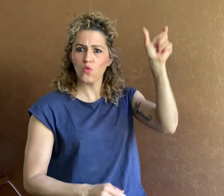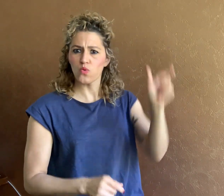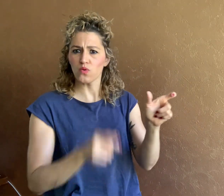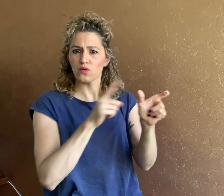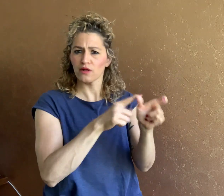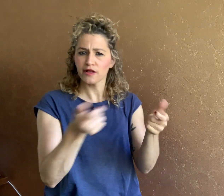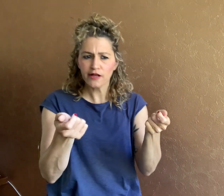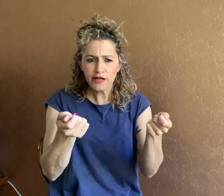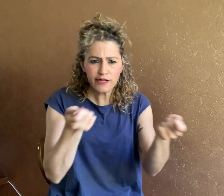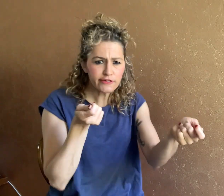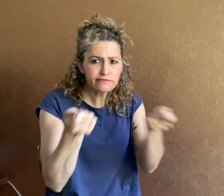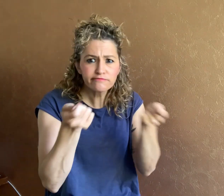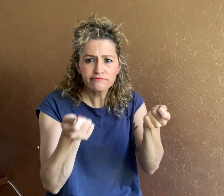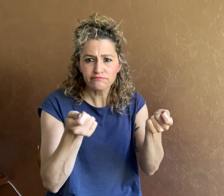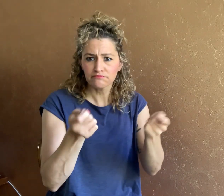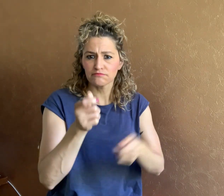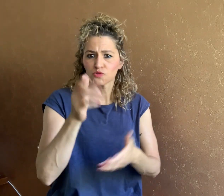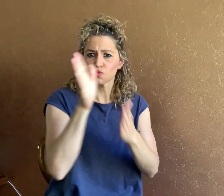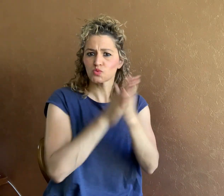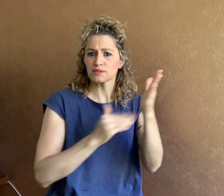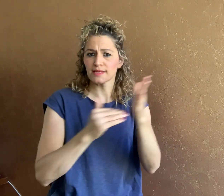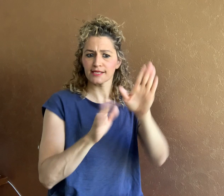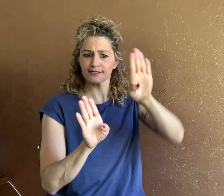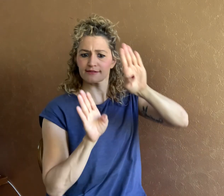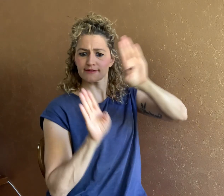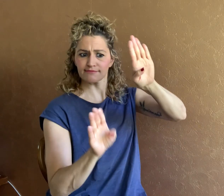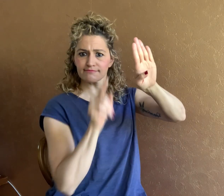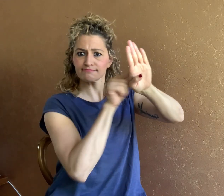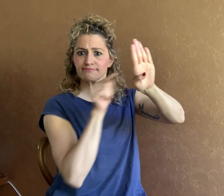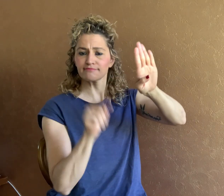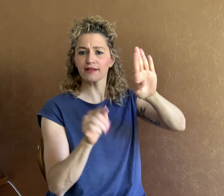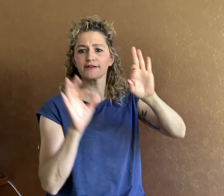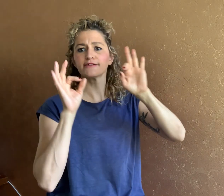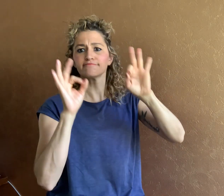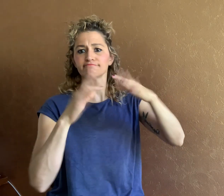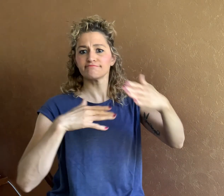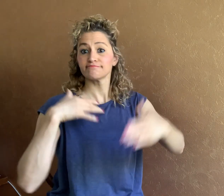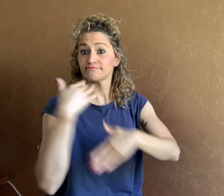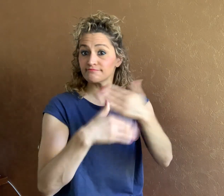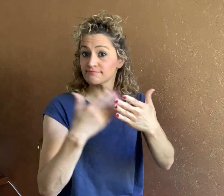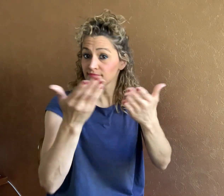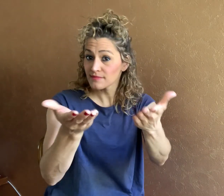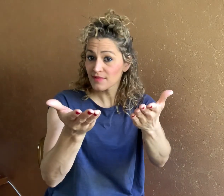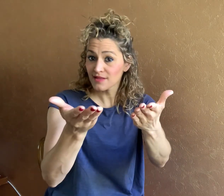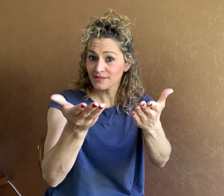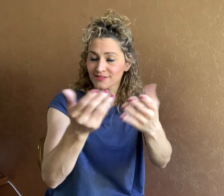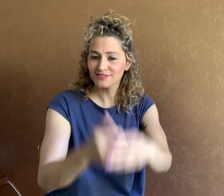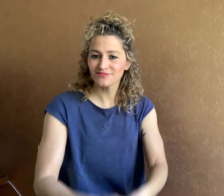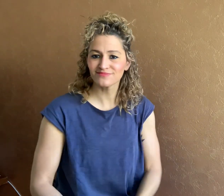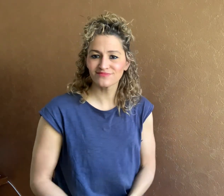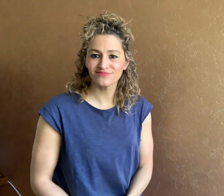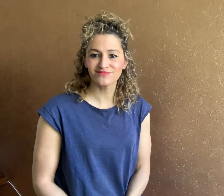she handled the pandemic in your country.